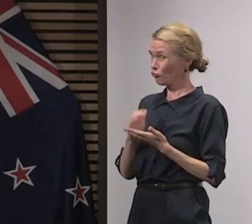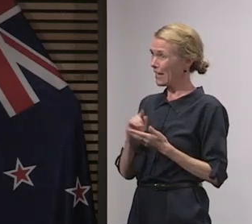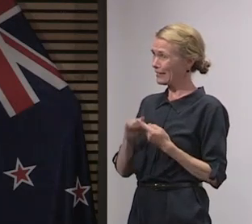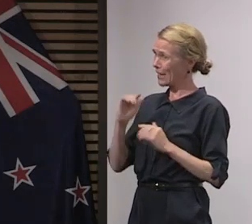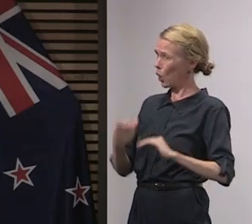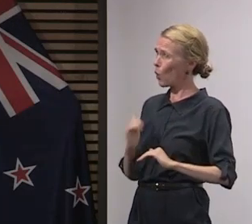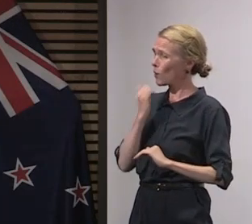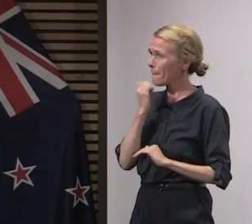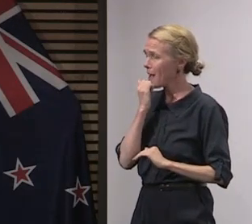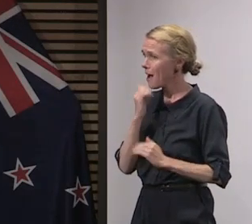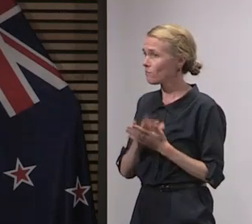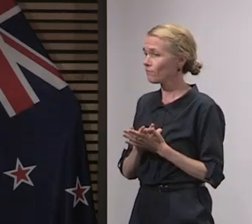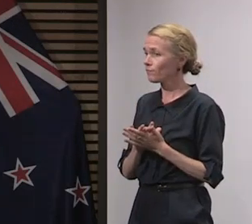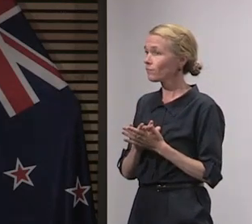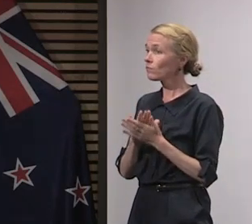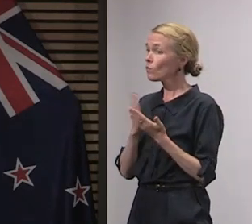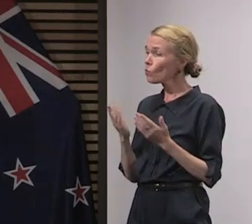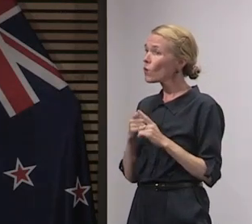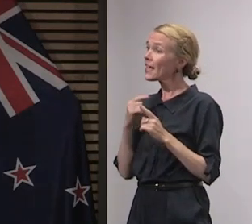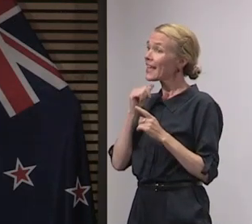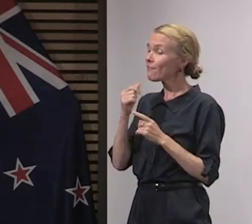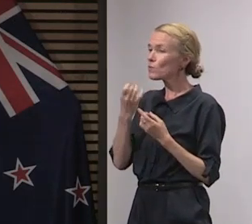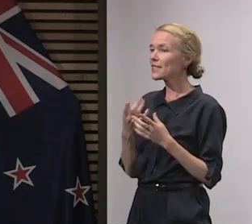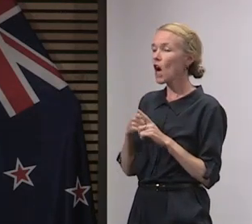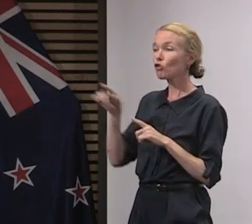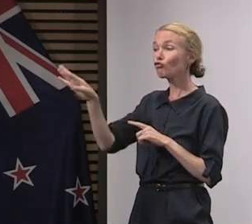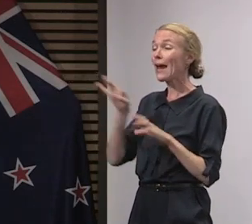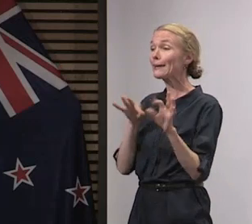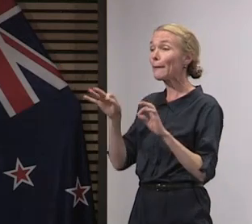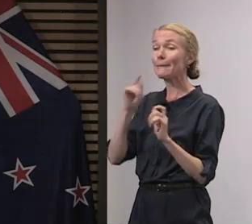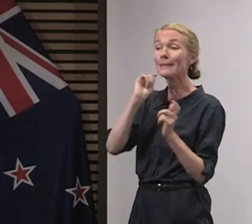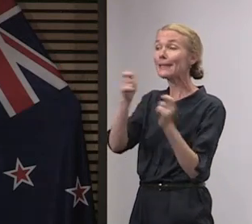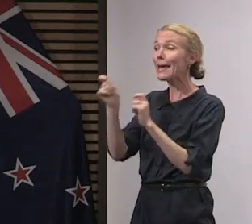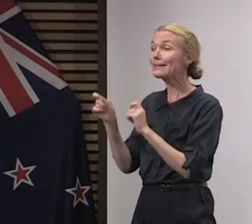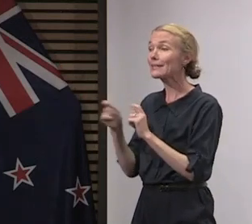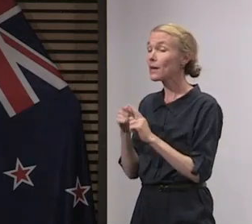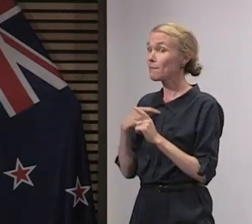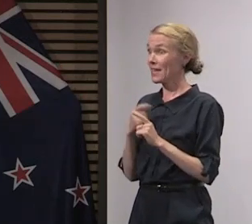around the country, it is quite leer that is a very low number of cases and simple